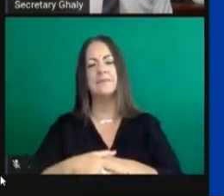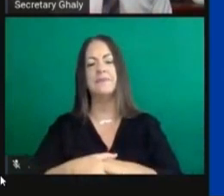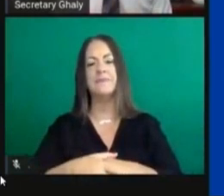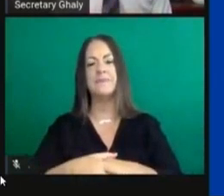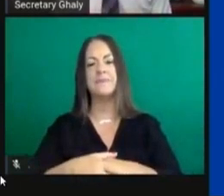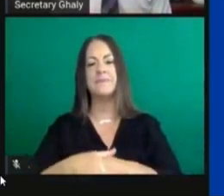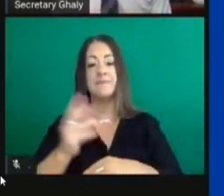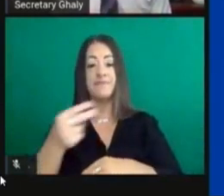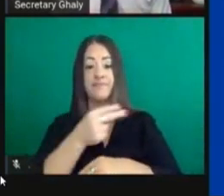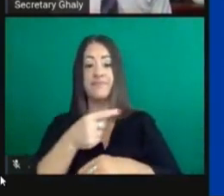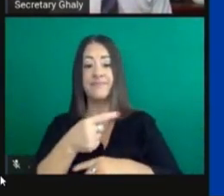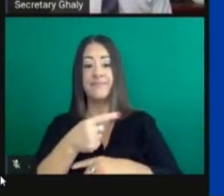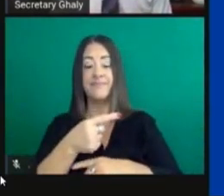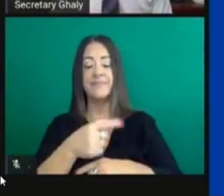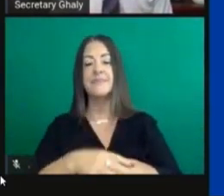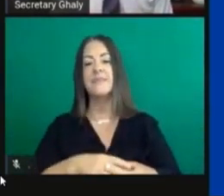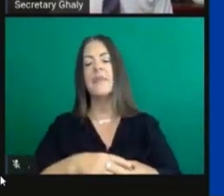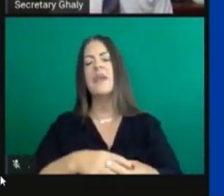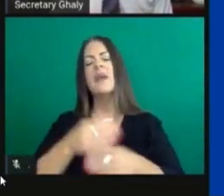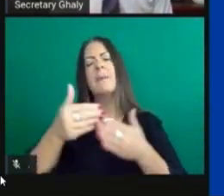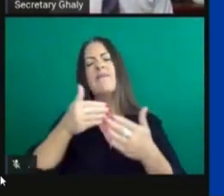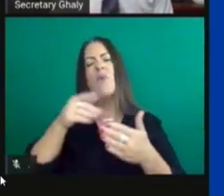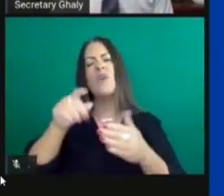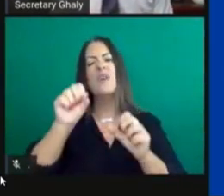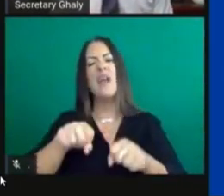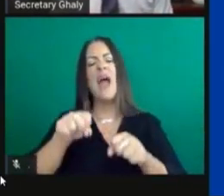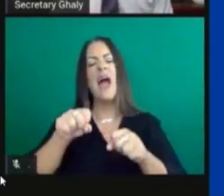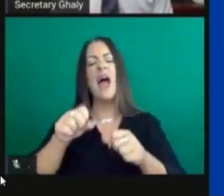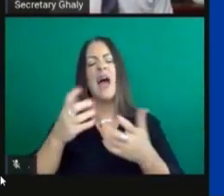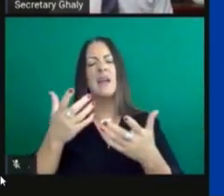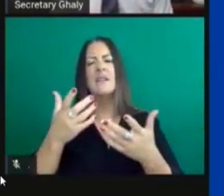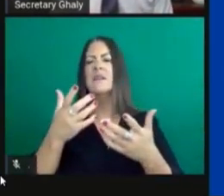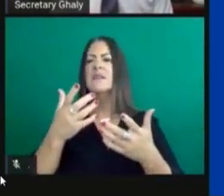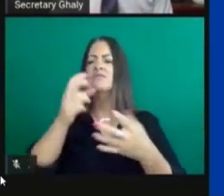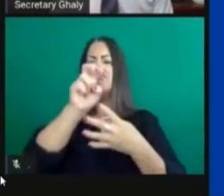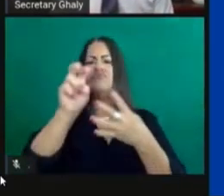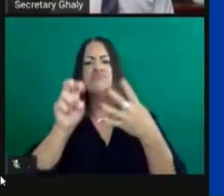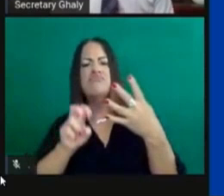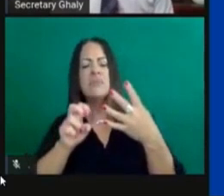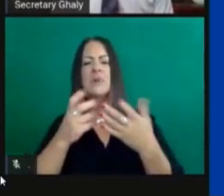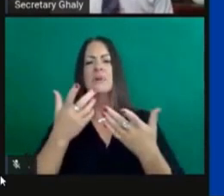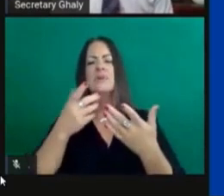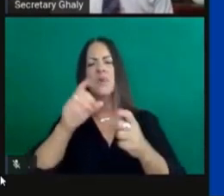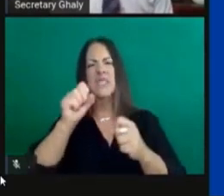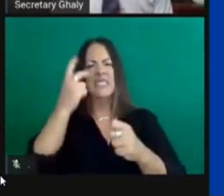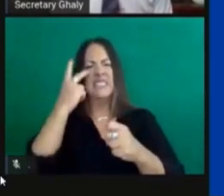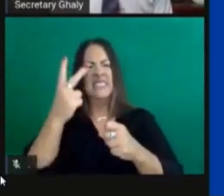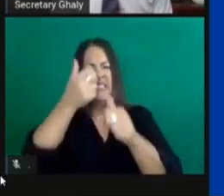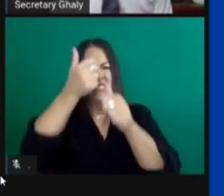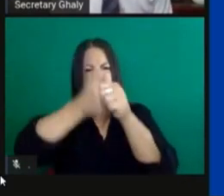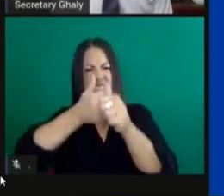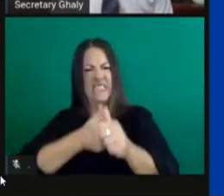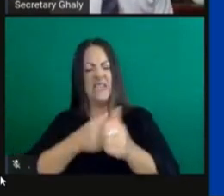WHERE THESE TIERS ARE. I ALSO WANT TO SAY, ALTHOUGH WE FOCUS ON THOSE COUNTIES MAKING MEANINGFUL MOVEMENT IN THE